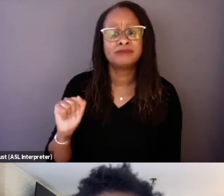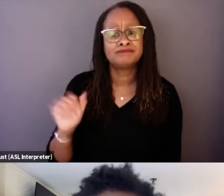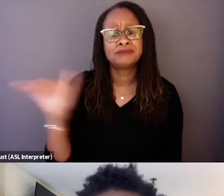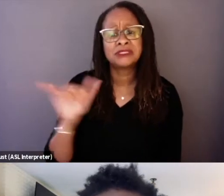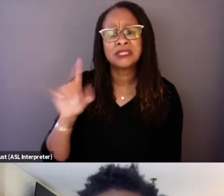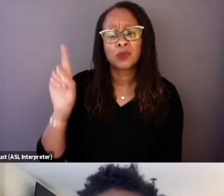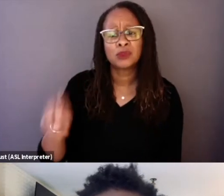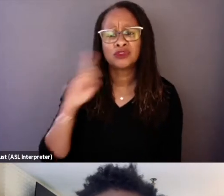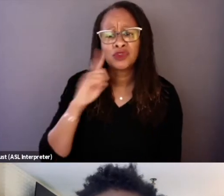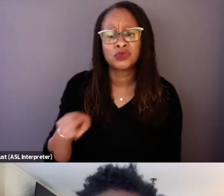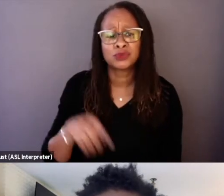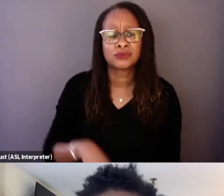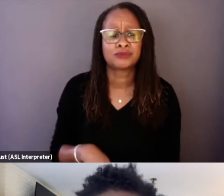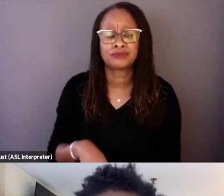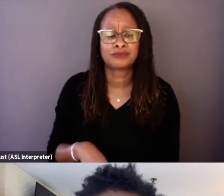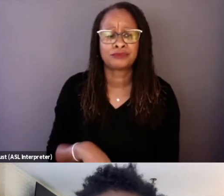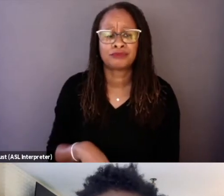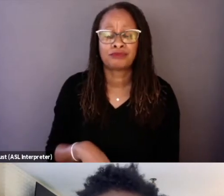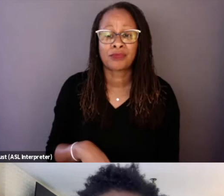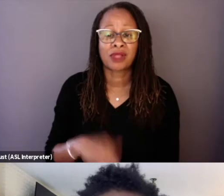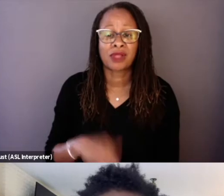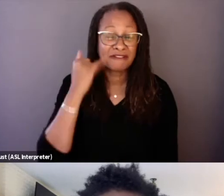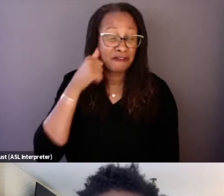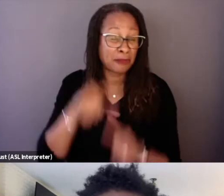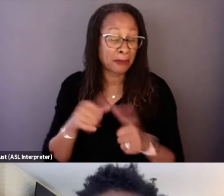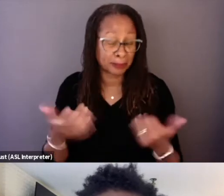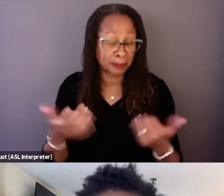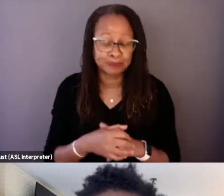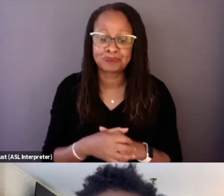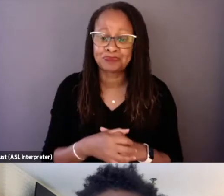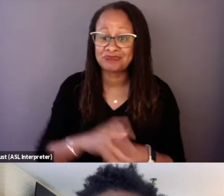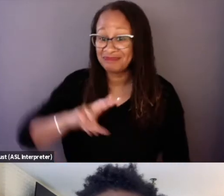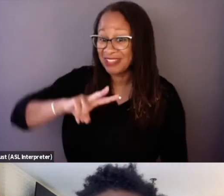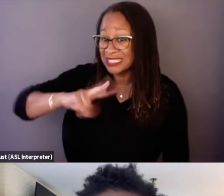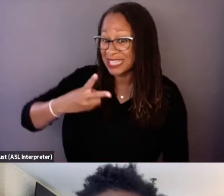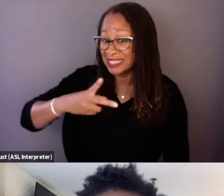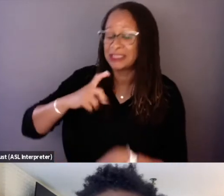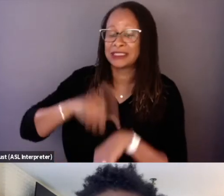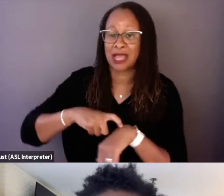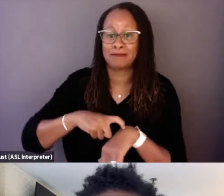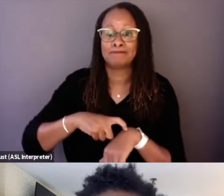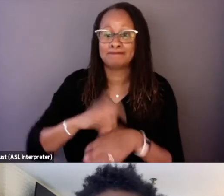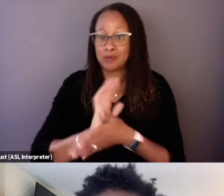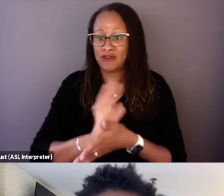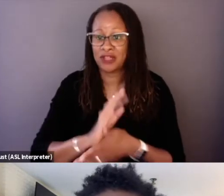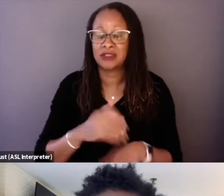This was, if memory serves, your second "New York Times Presents" episode that you had produced.